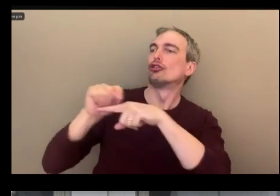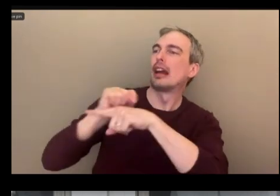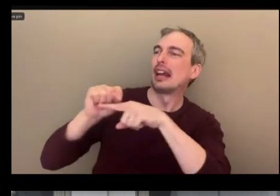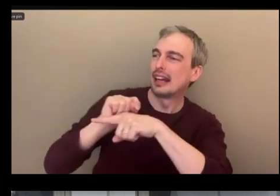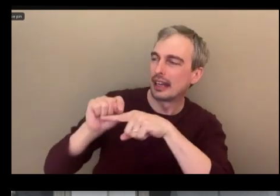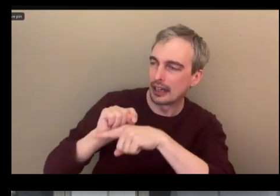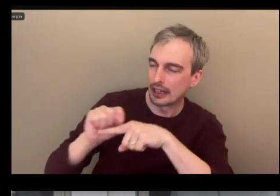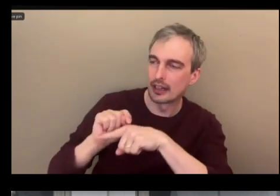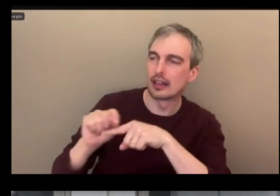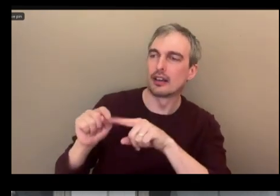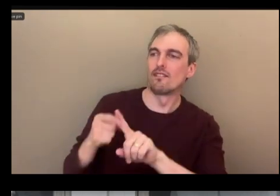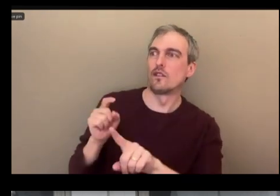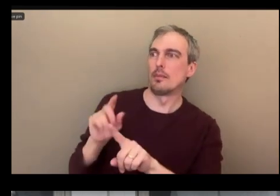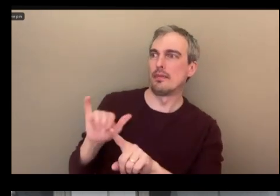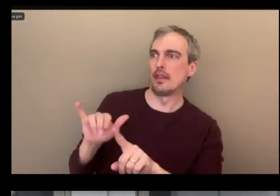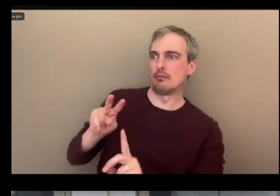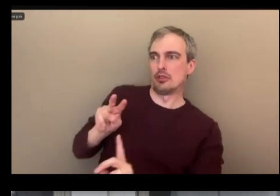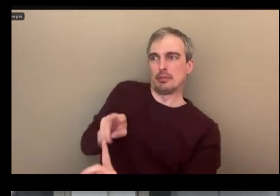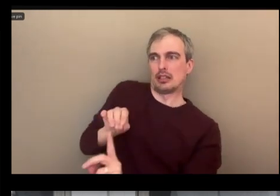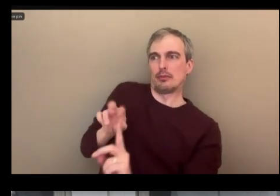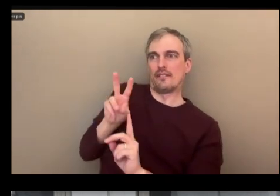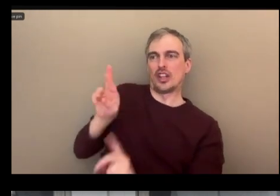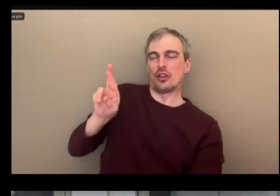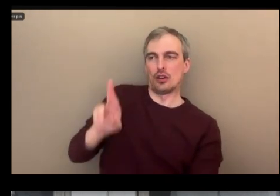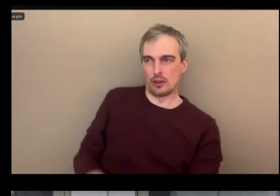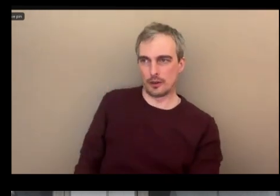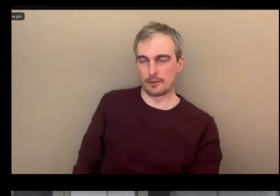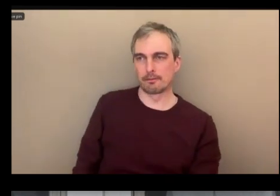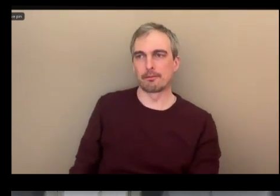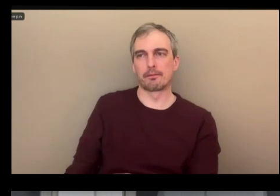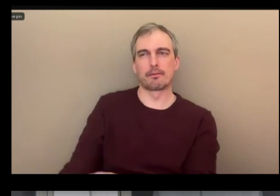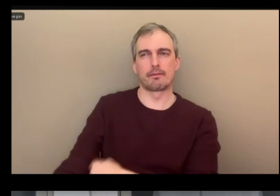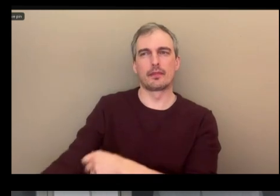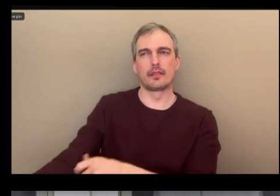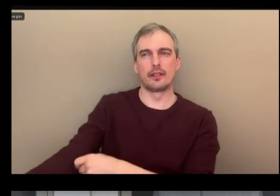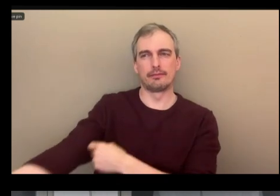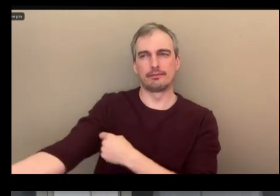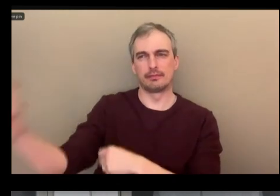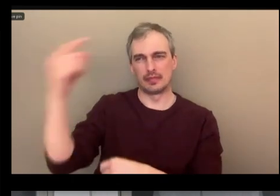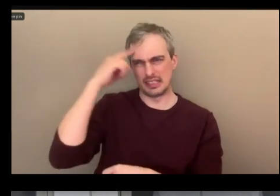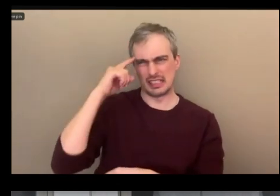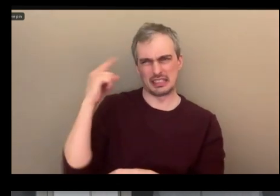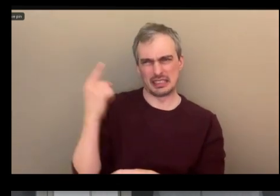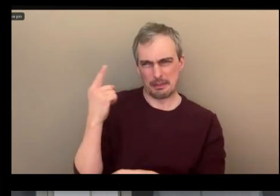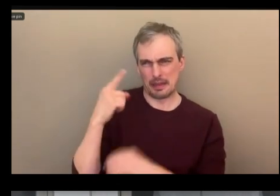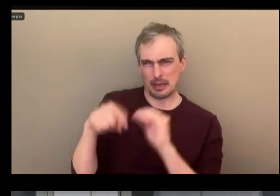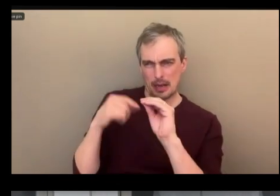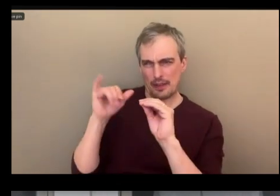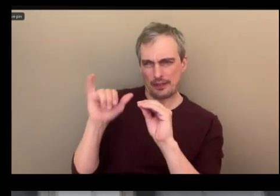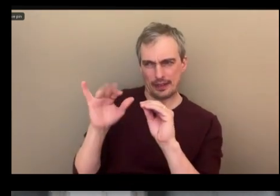We think there's something there for that. And again, anybody who has any feedback on that, we definitely want to hear more about it.